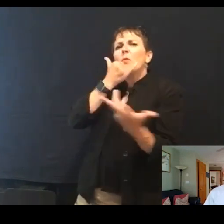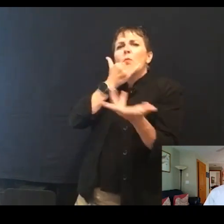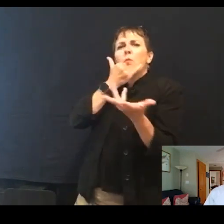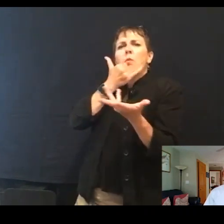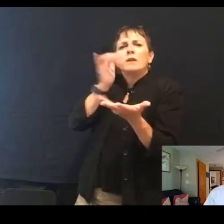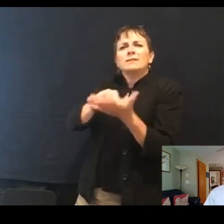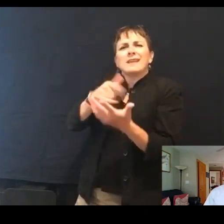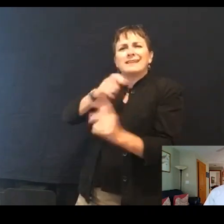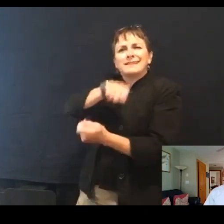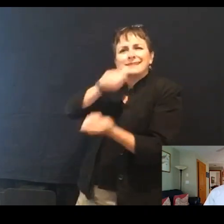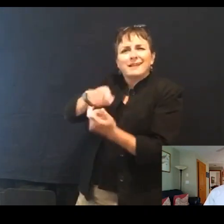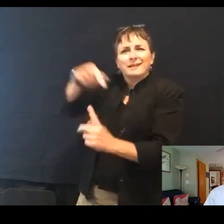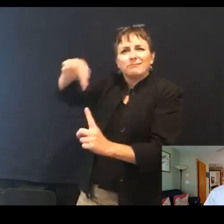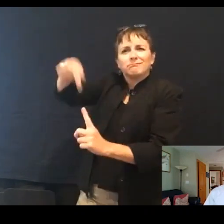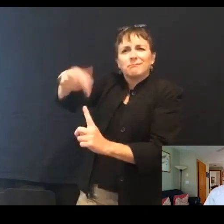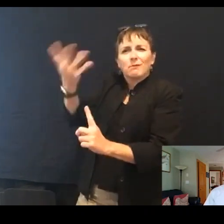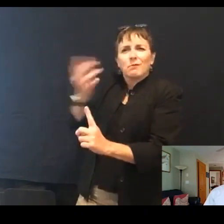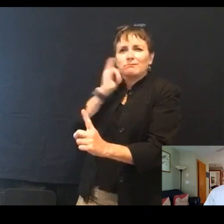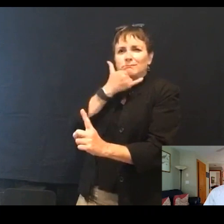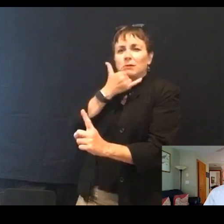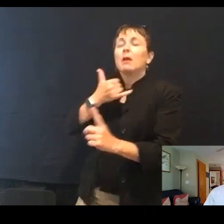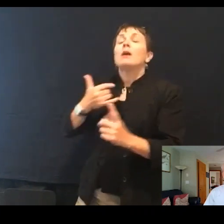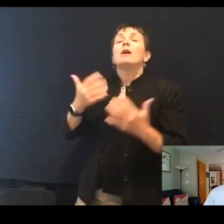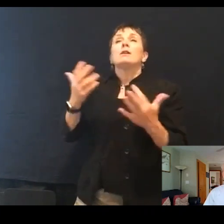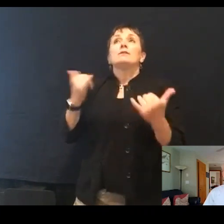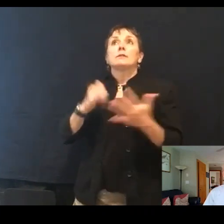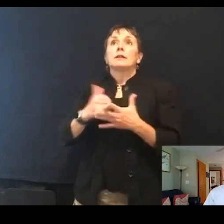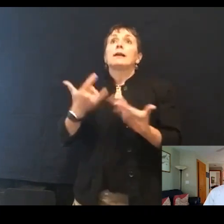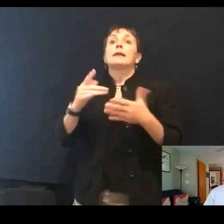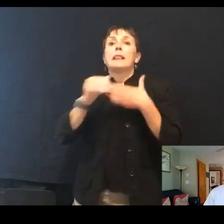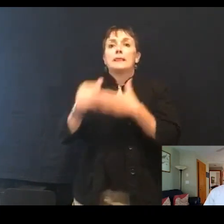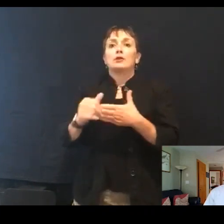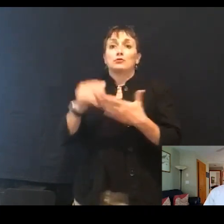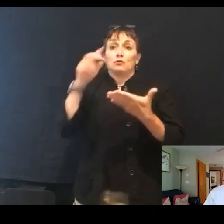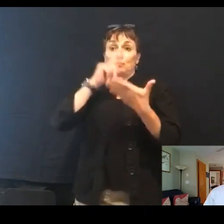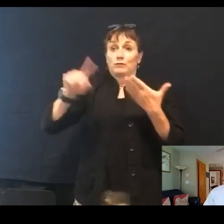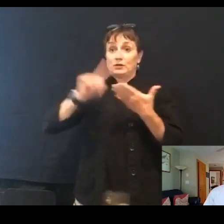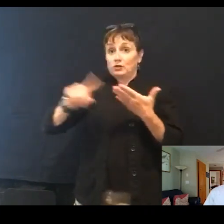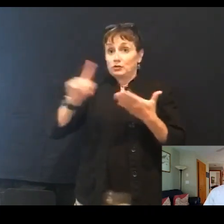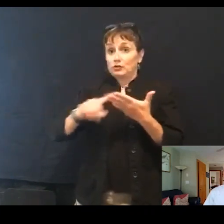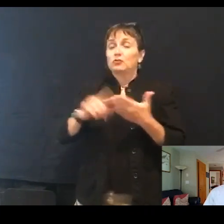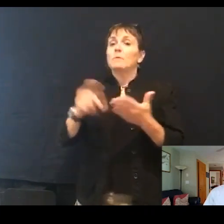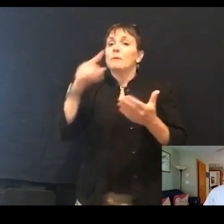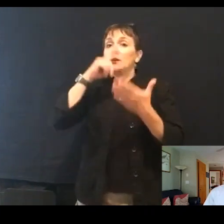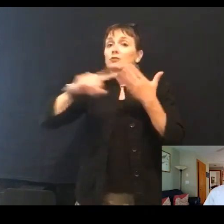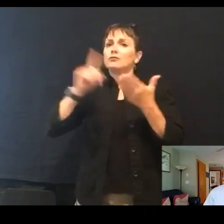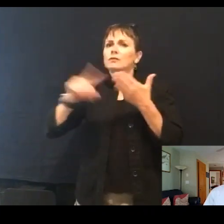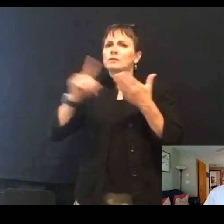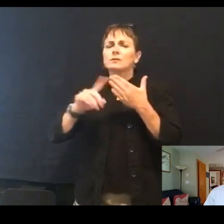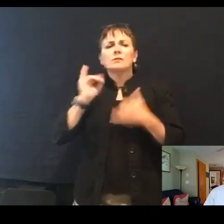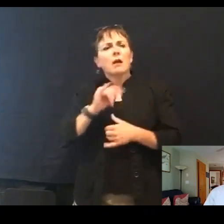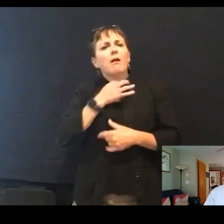in your gene that causes disease. And this can motivate research. It draws researchers to that data.